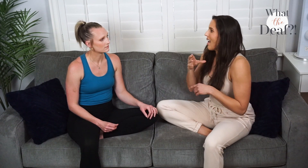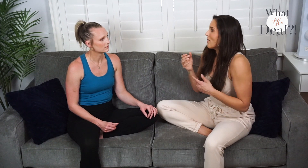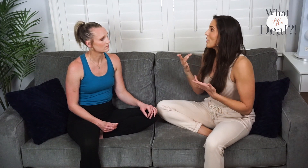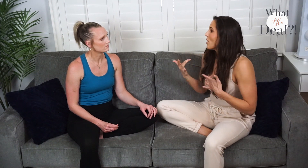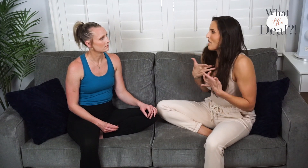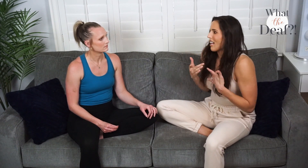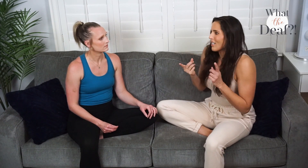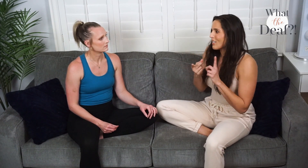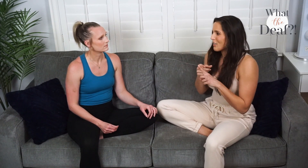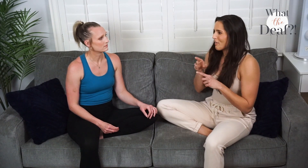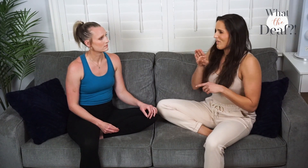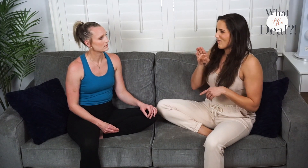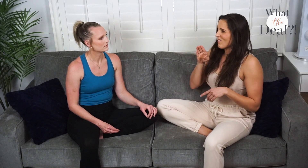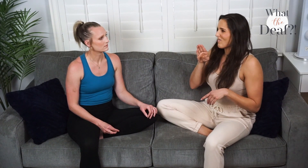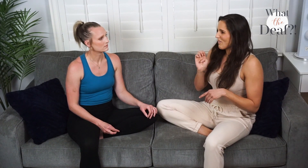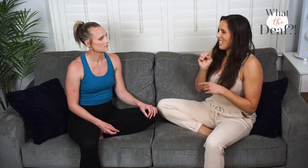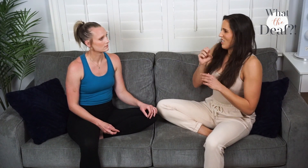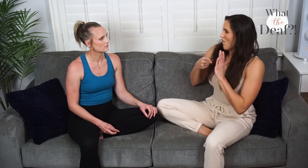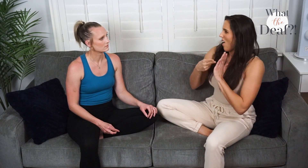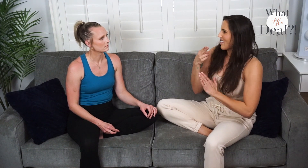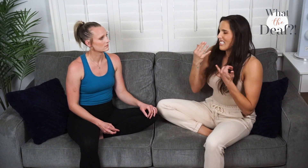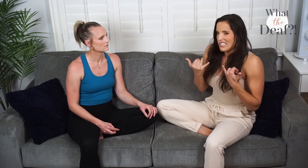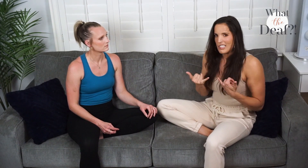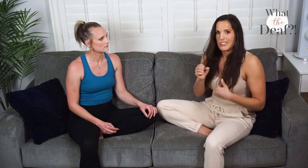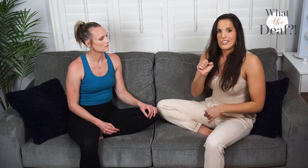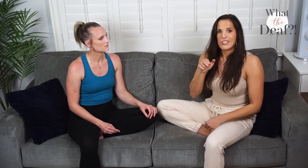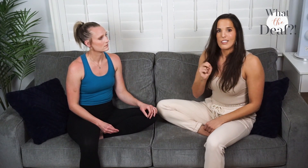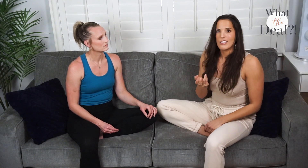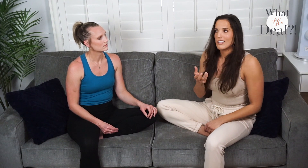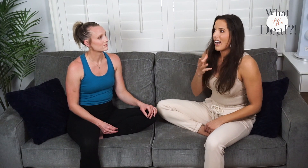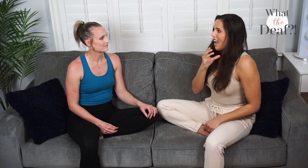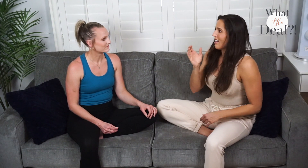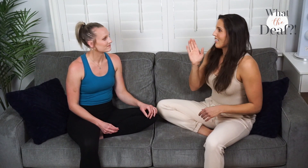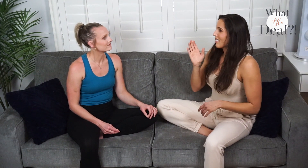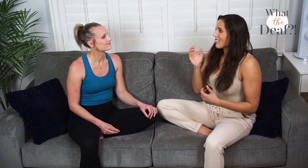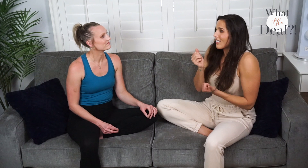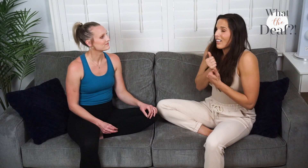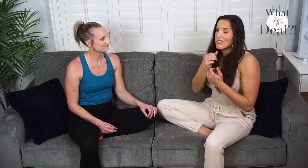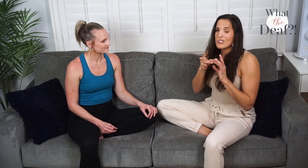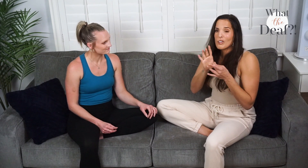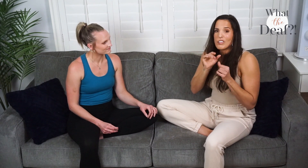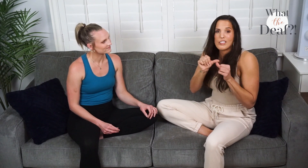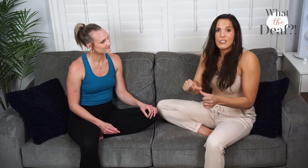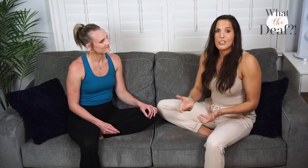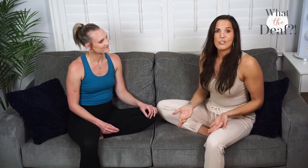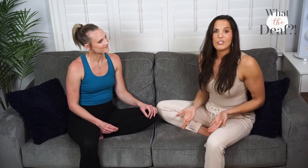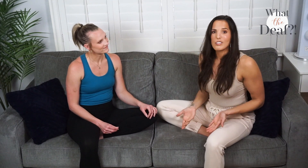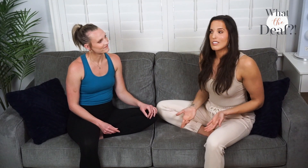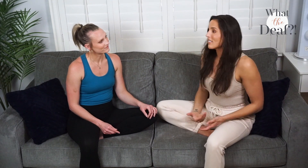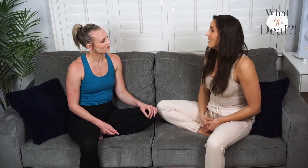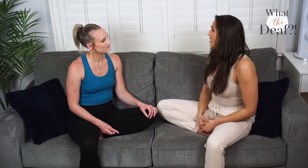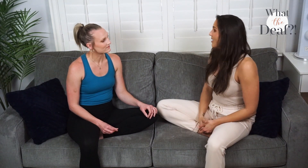I’m just so excited to be so honest this season. And I know this love story will continue.